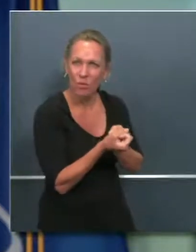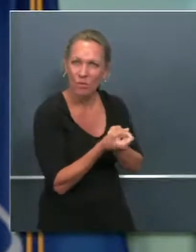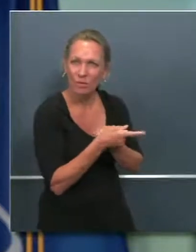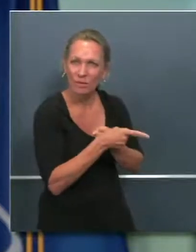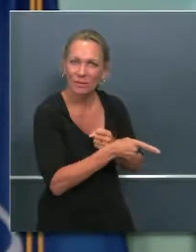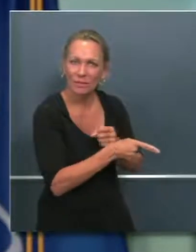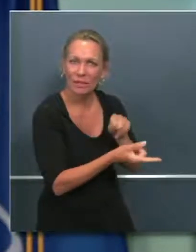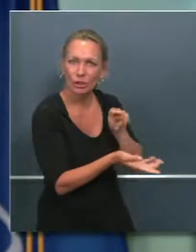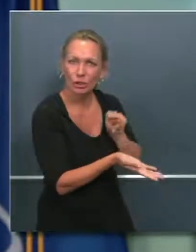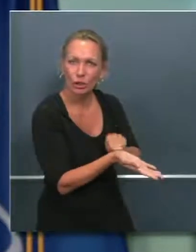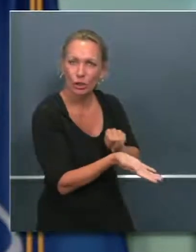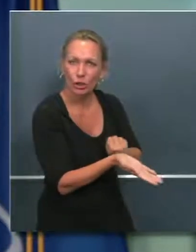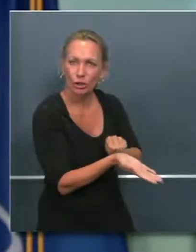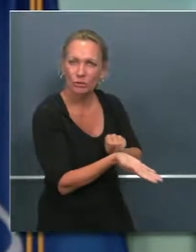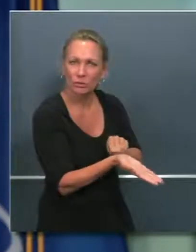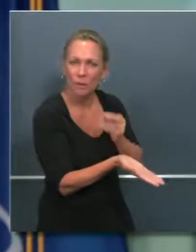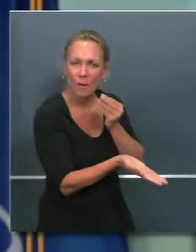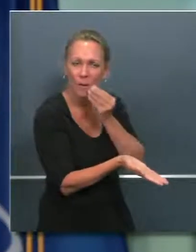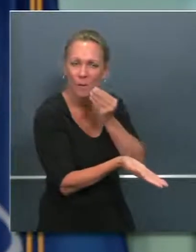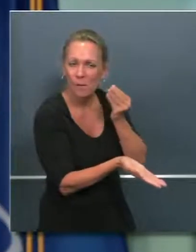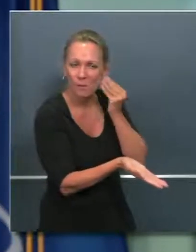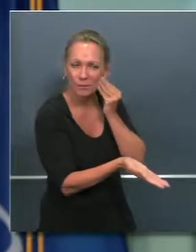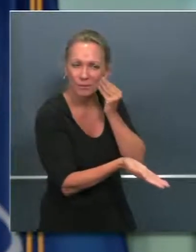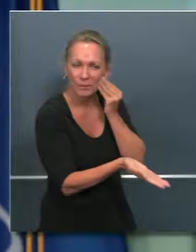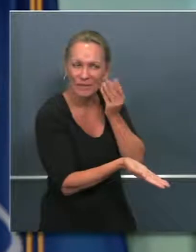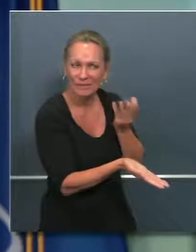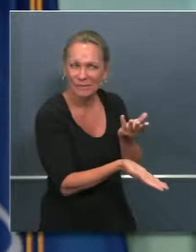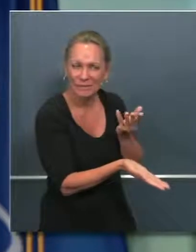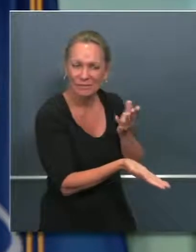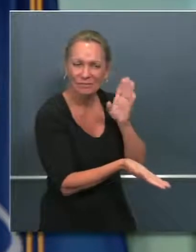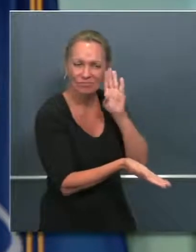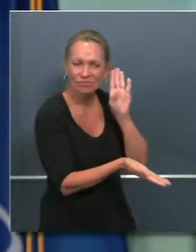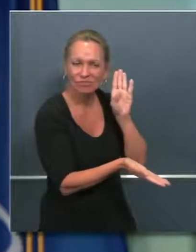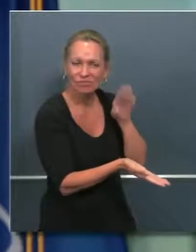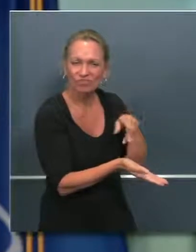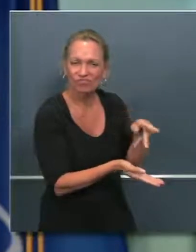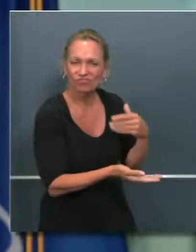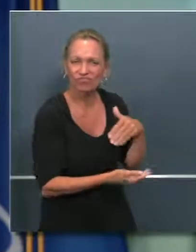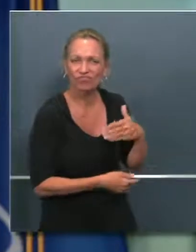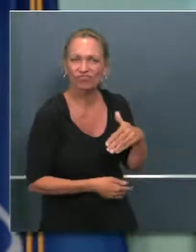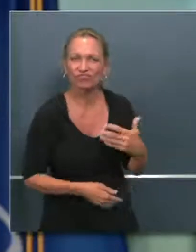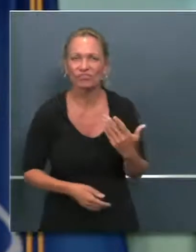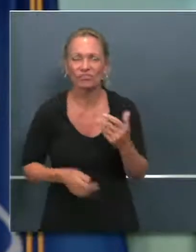differently in different parts of the state and so based upon the data based upon the dashboard